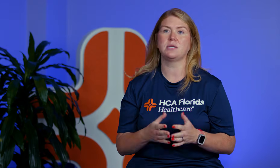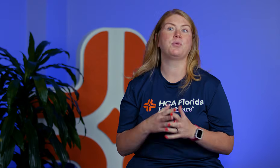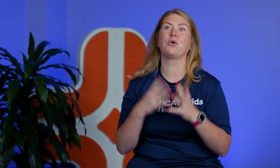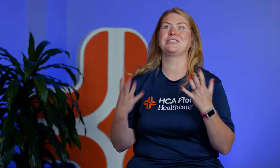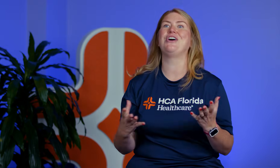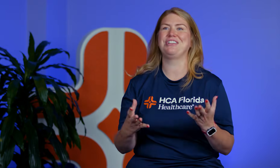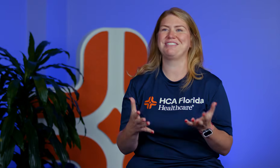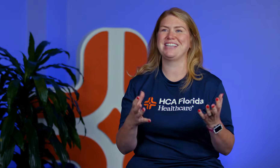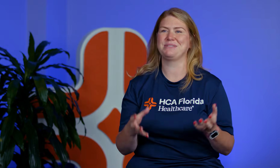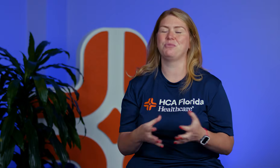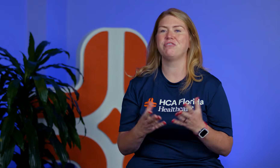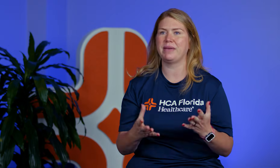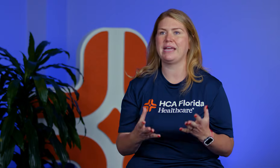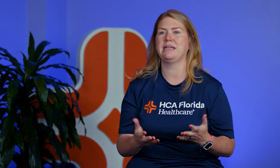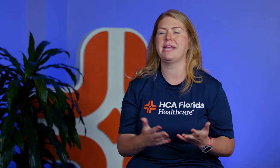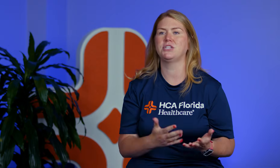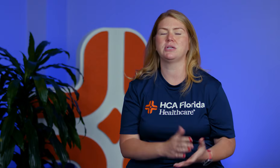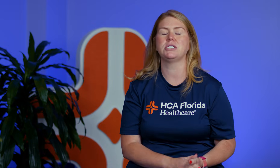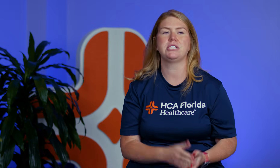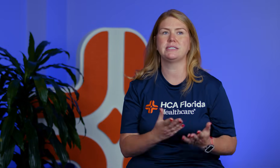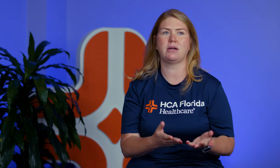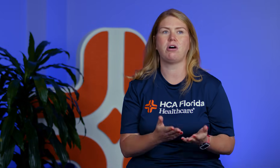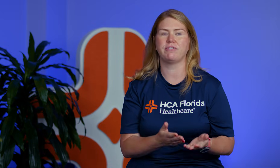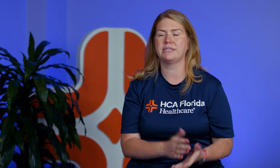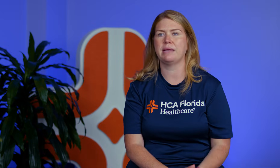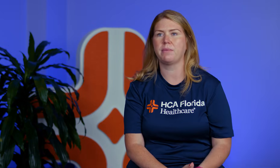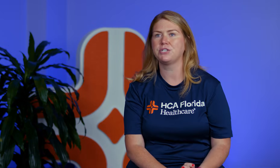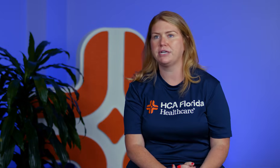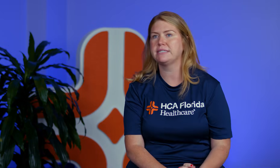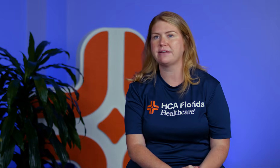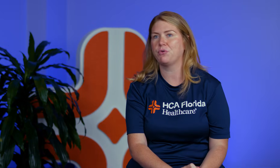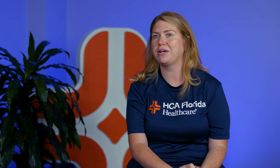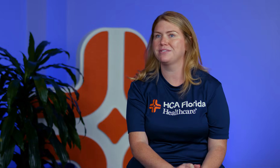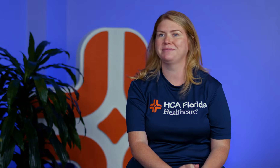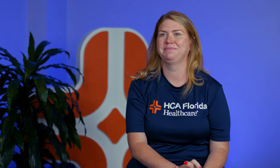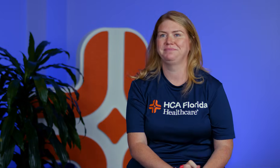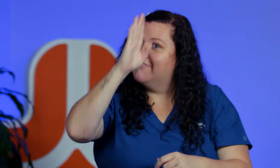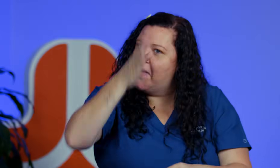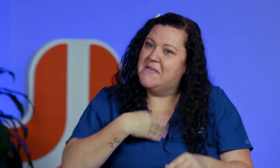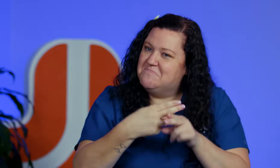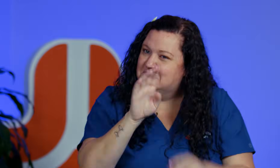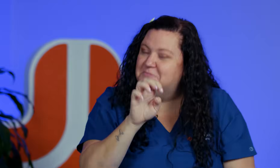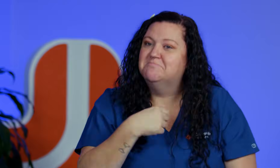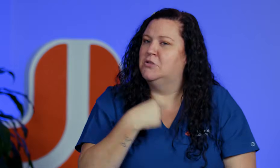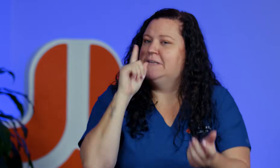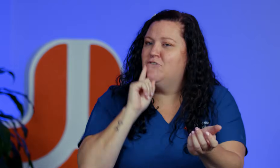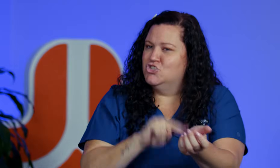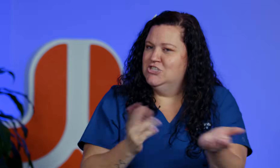supports all of this movement in making sure that she's offered the same opportunities as everyone else. I'll never forget-- I say hi.